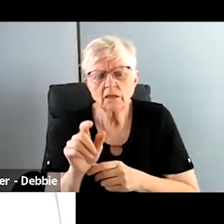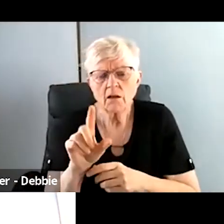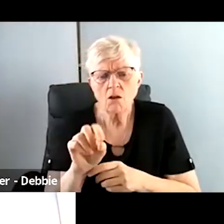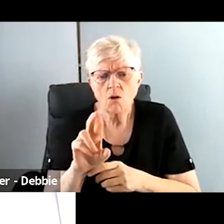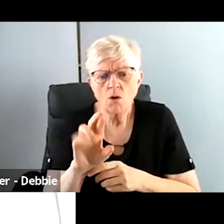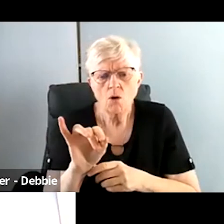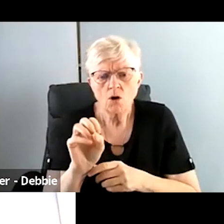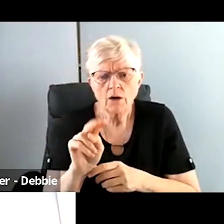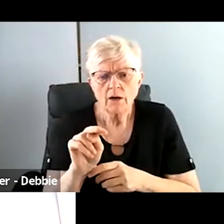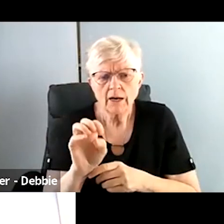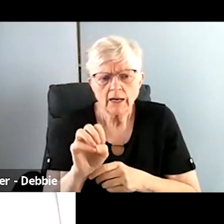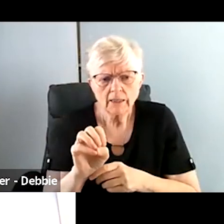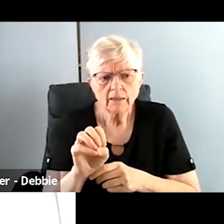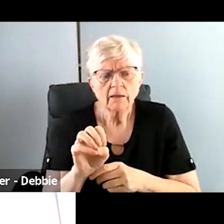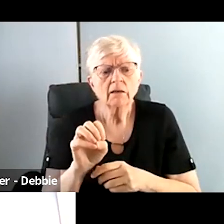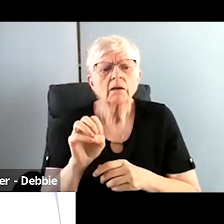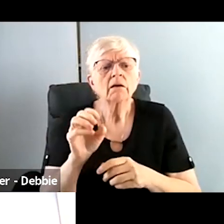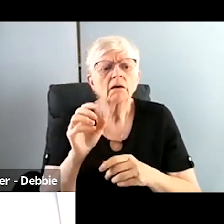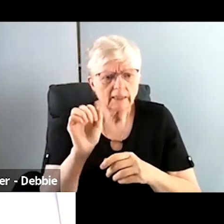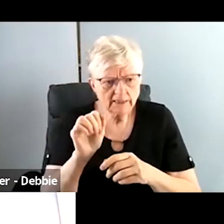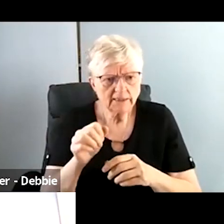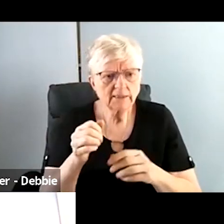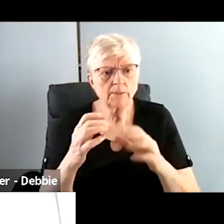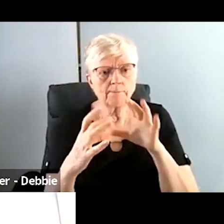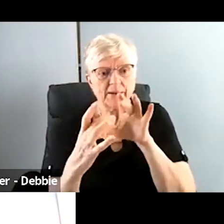JUST LOOK ING AT THE QUESTIONS. MAYBE, LORIENNE, AS AN AUDIOLOGIST, YOU MIGHT WANT TO FOCUS ON THIS AND IF